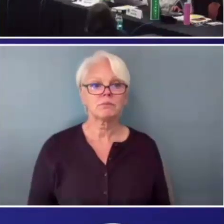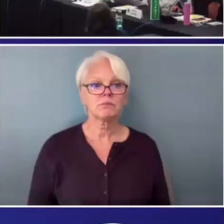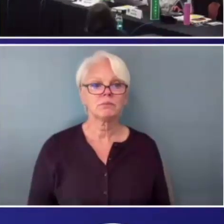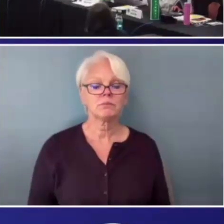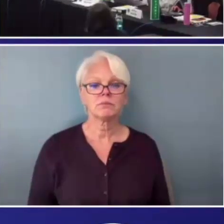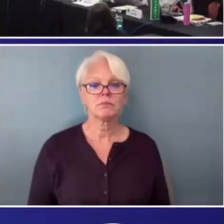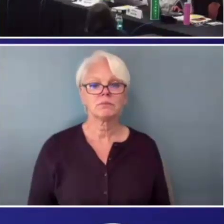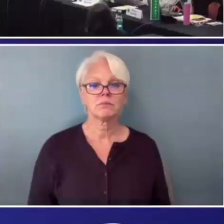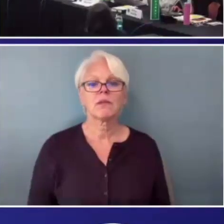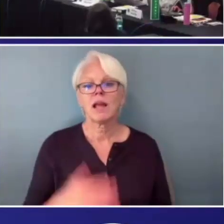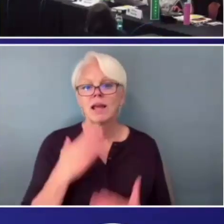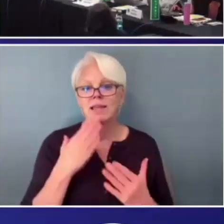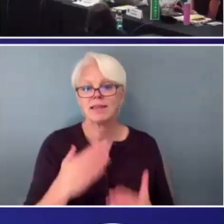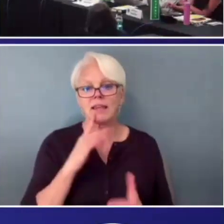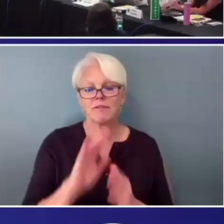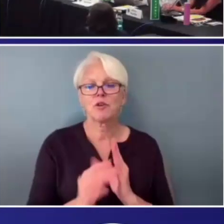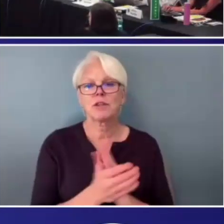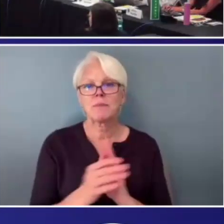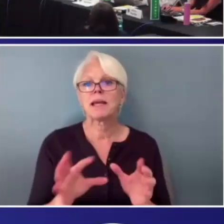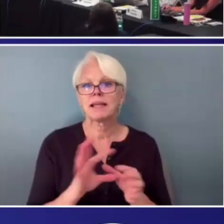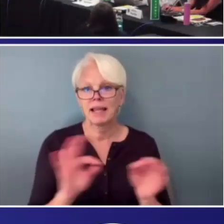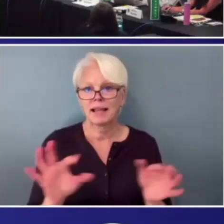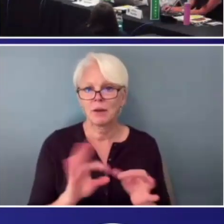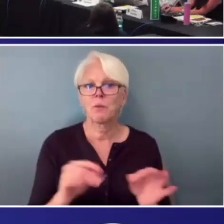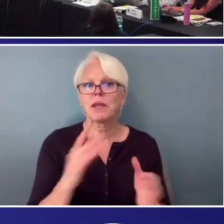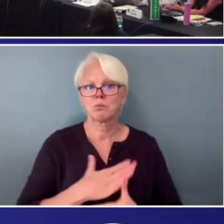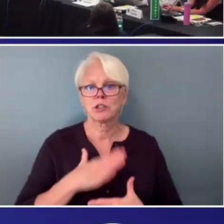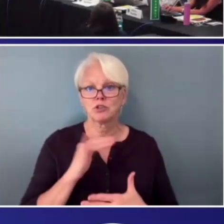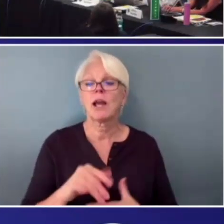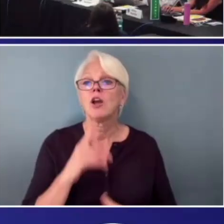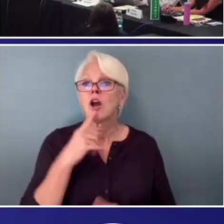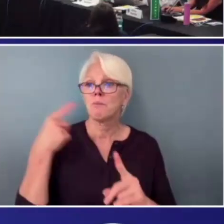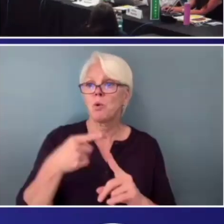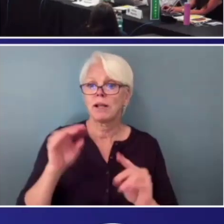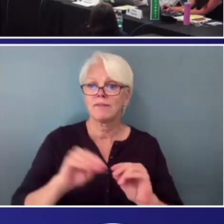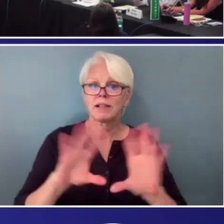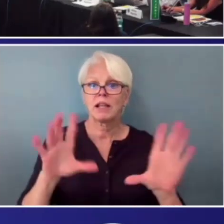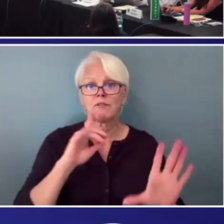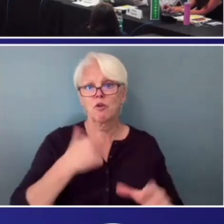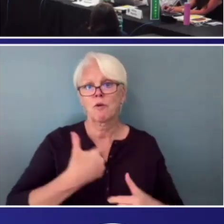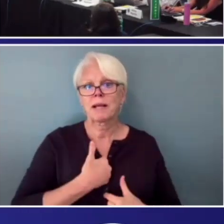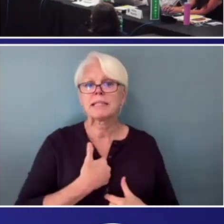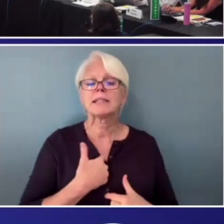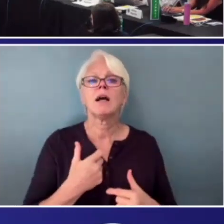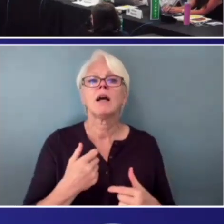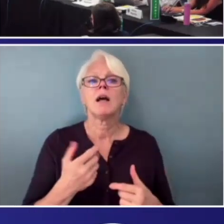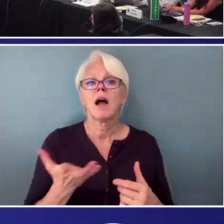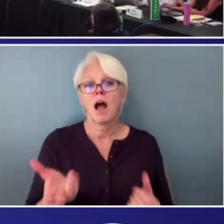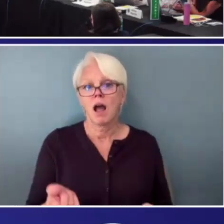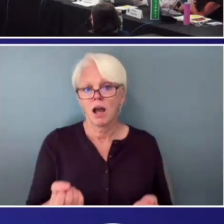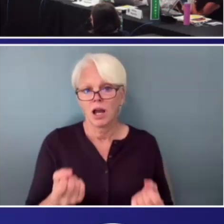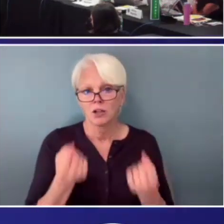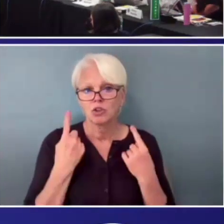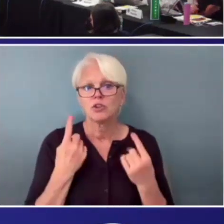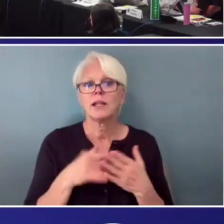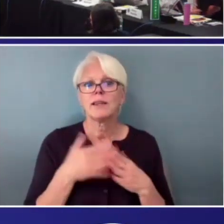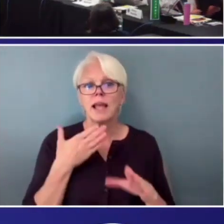Thank you for the amended language. We appreciate it. Just a point of clarification for myself. So, understanding after the transition